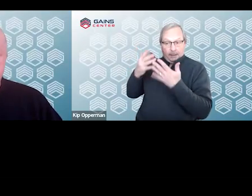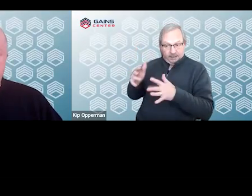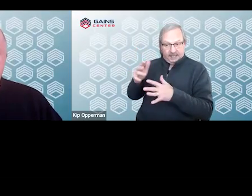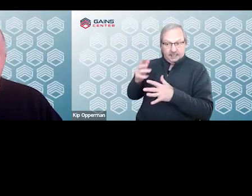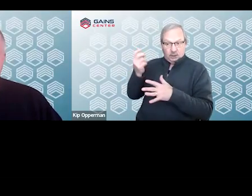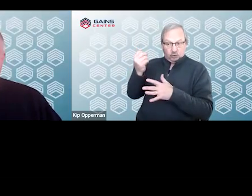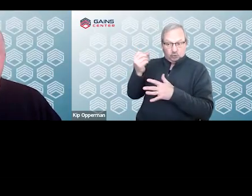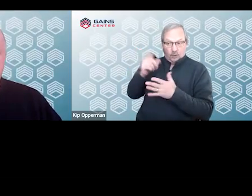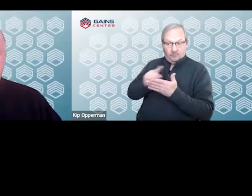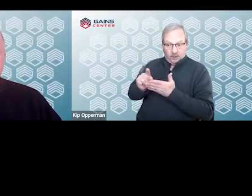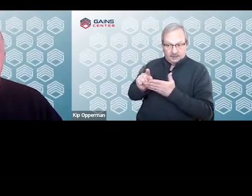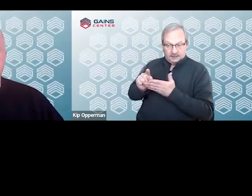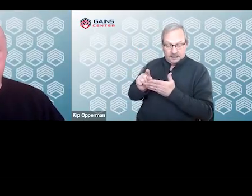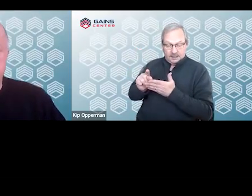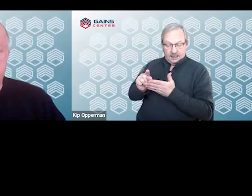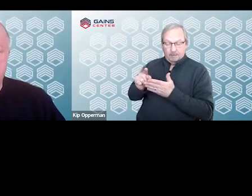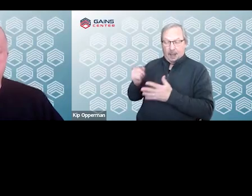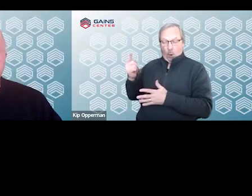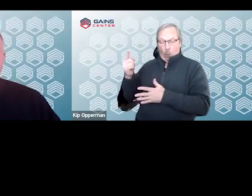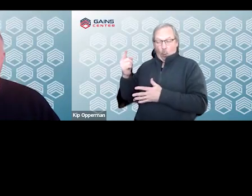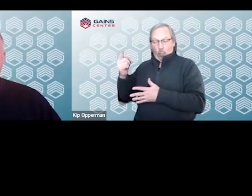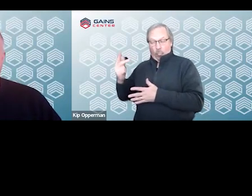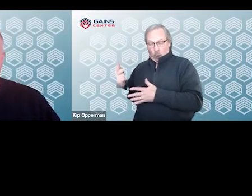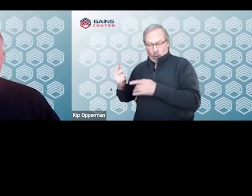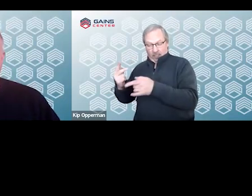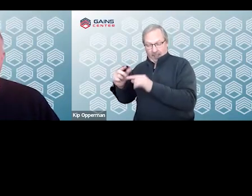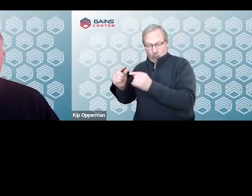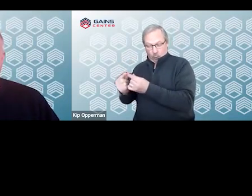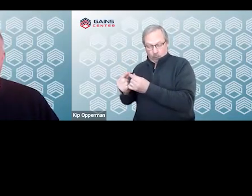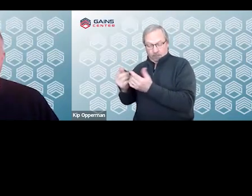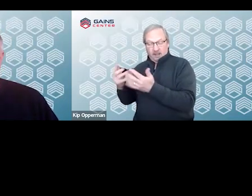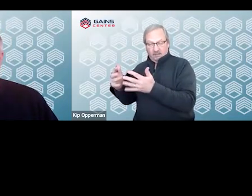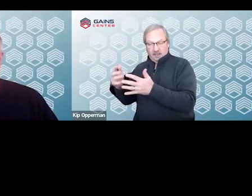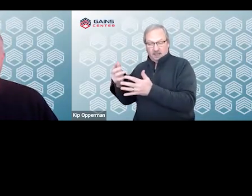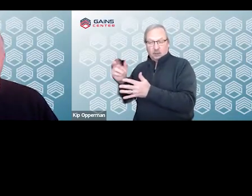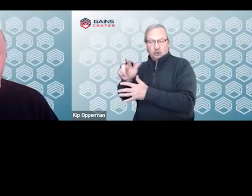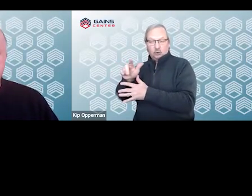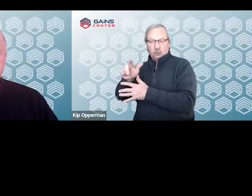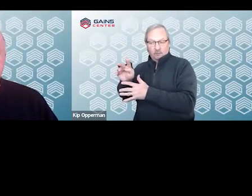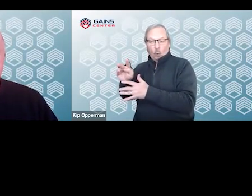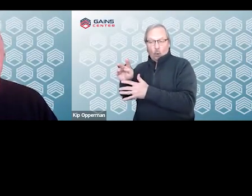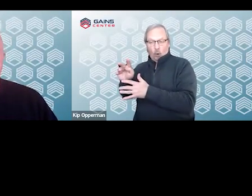and about a third of that group complete 24 weeks. Partial response: 28%.